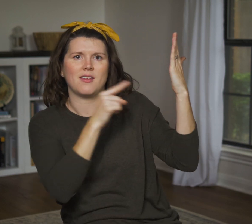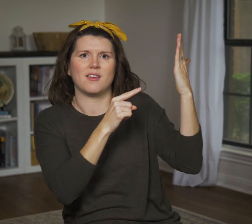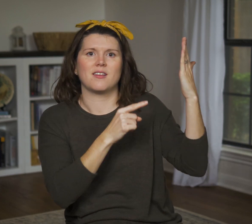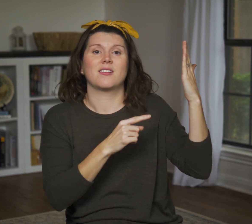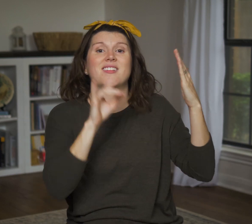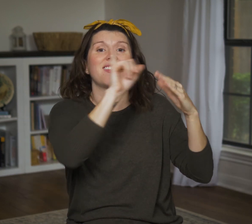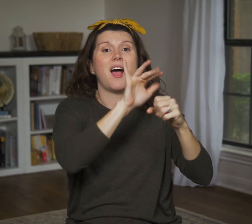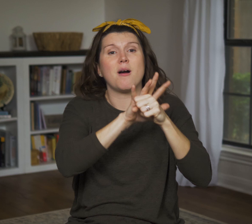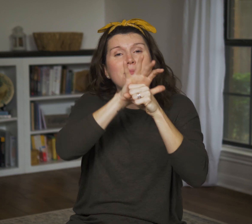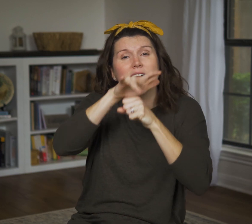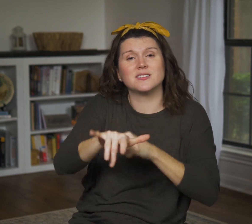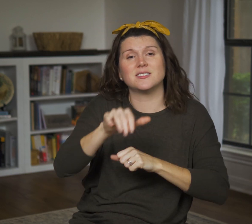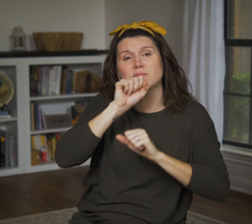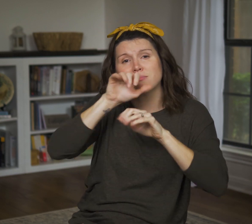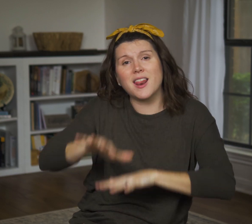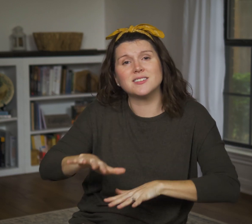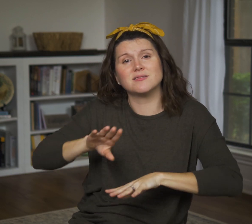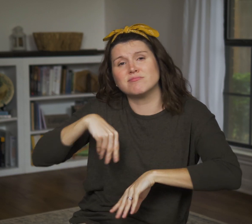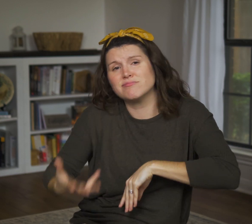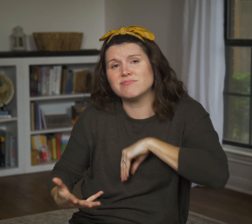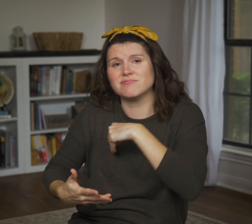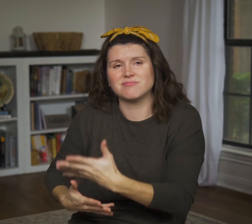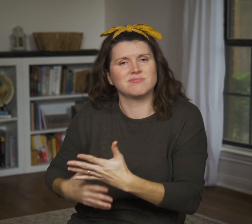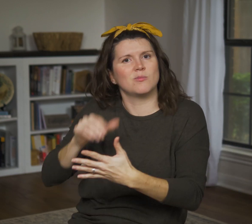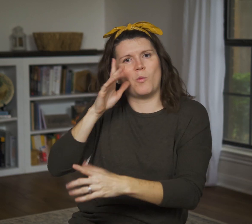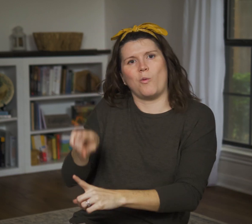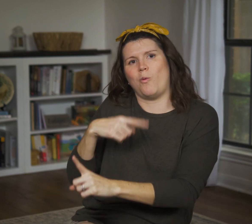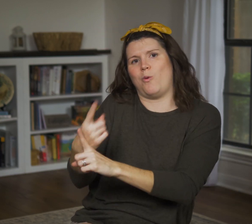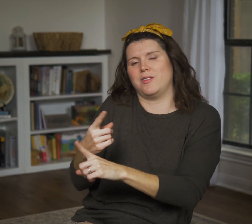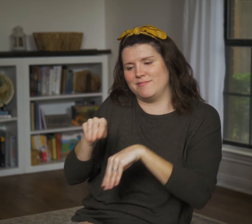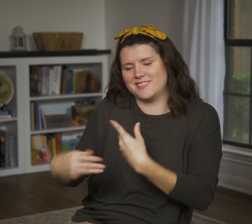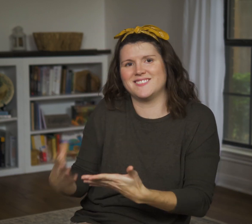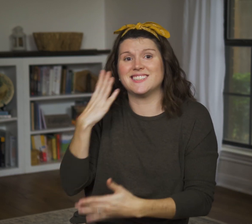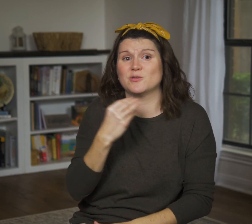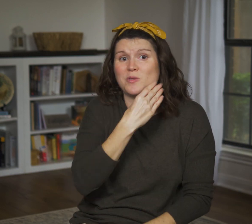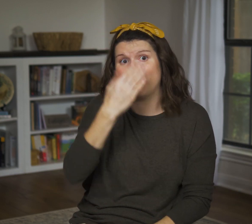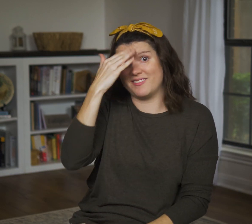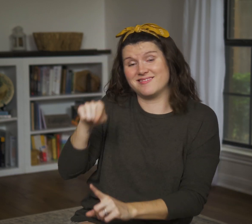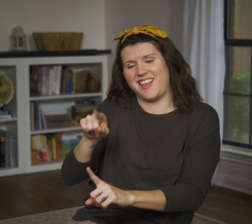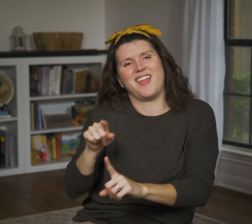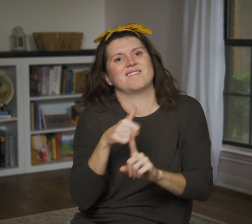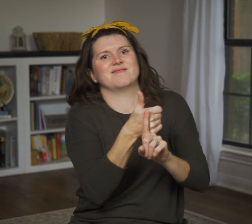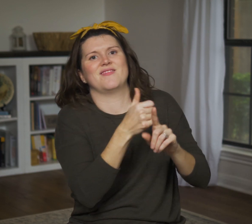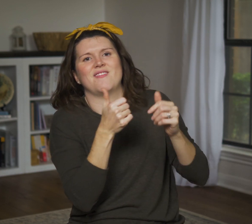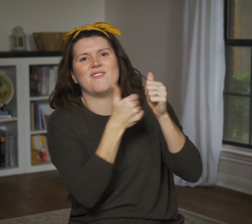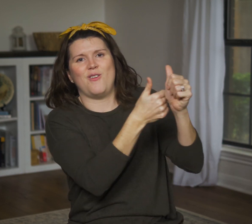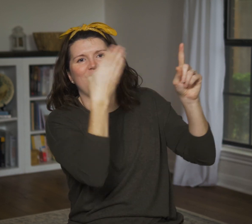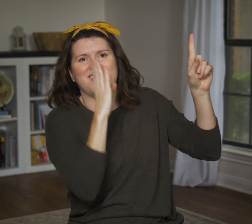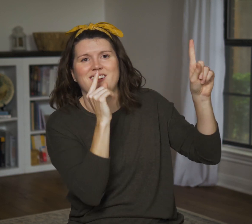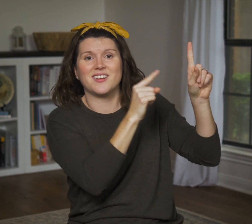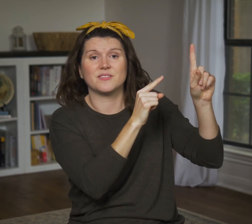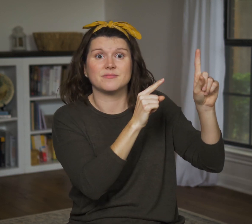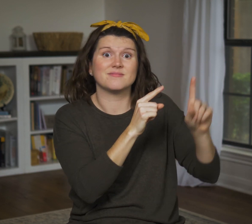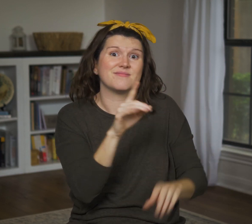This abundance and blessing will follow Israel if they follow God.